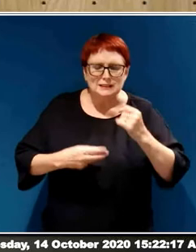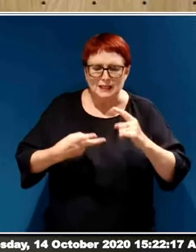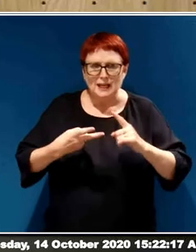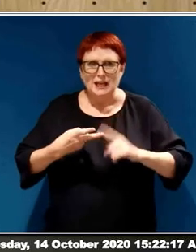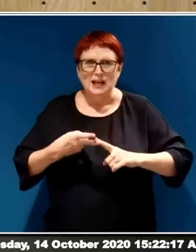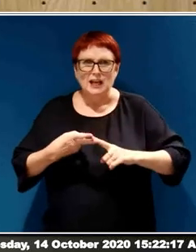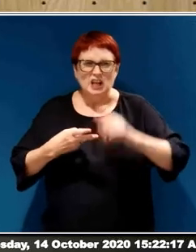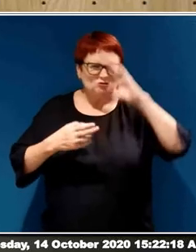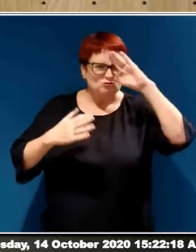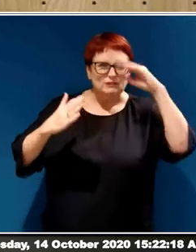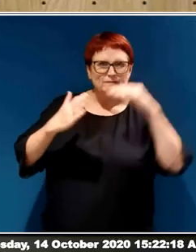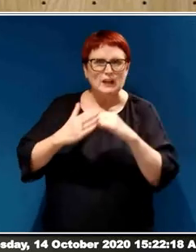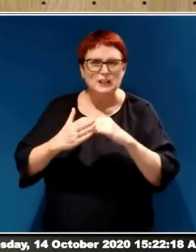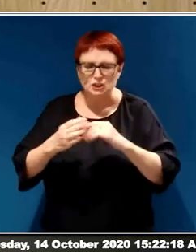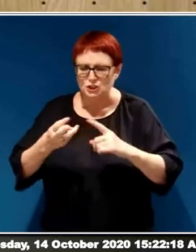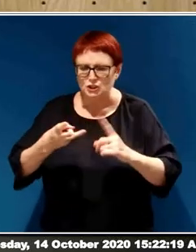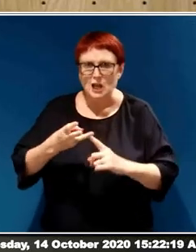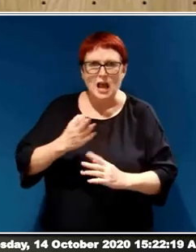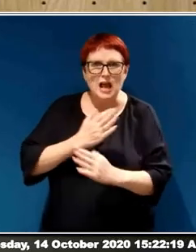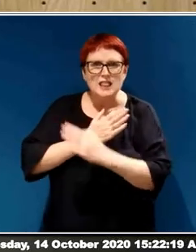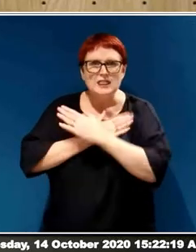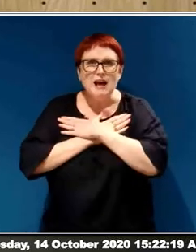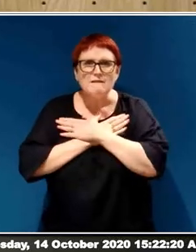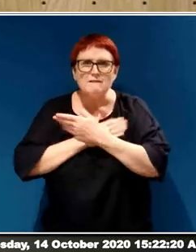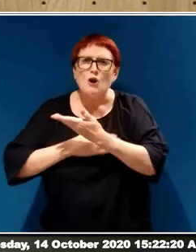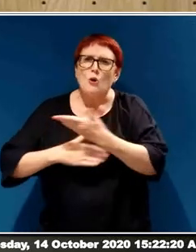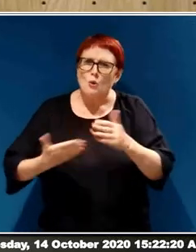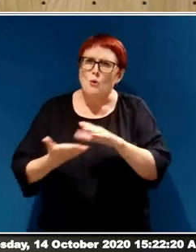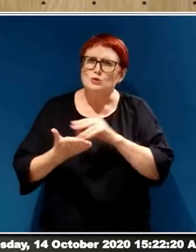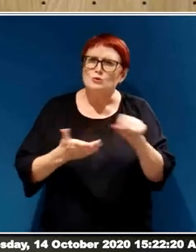should have the opportunity to learn about, we can then think about: how do